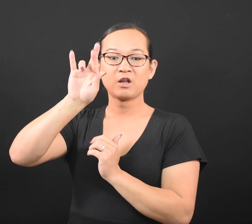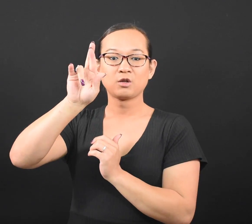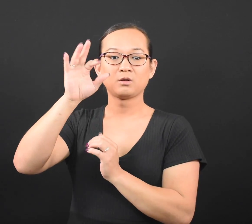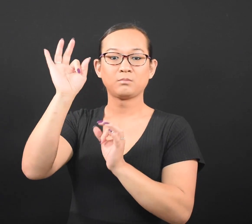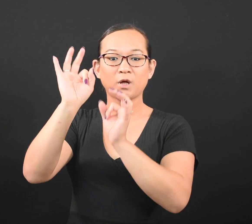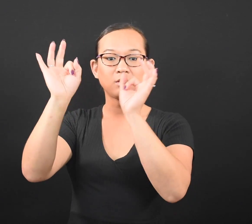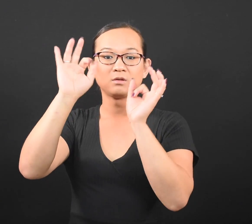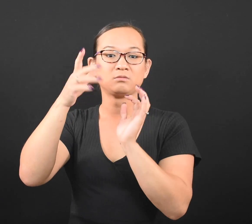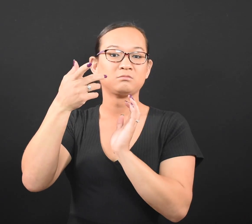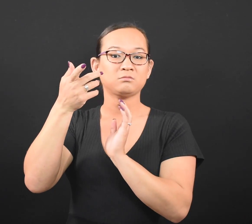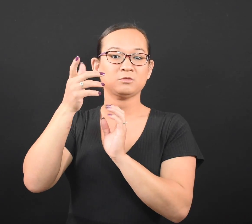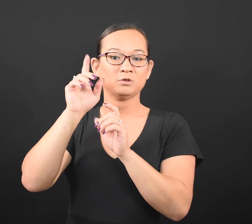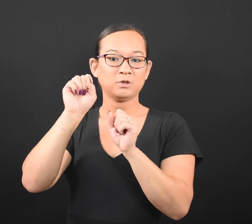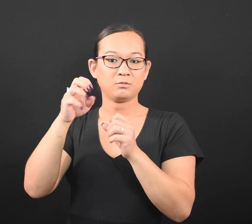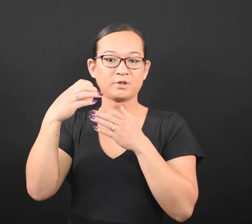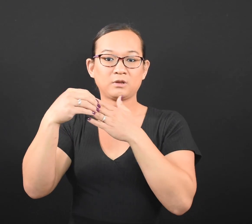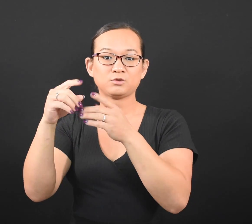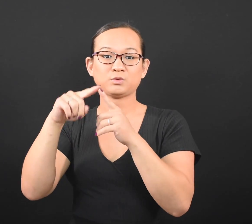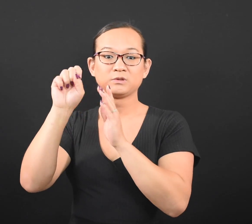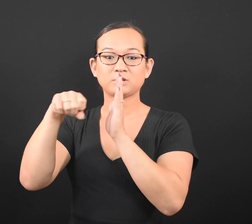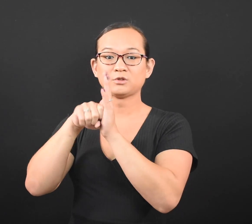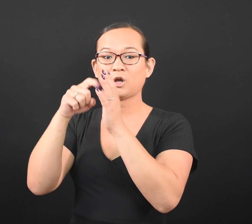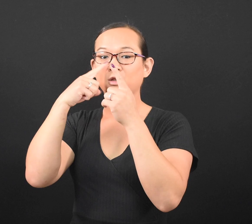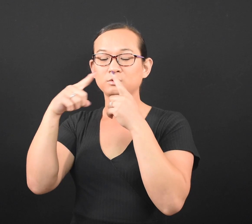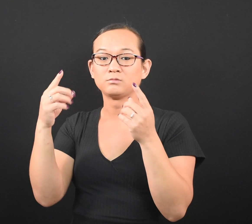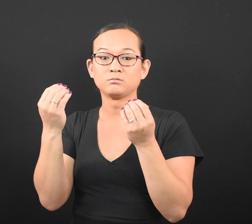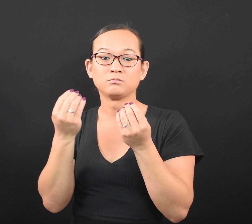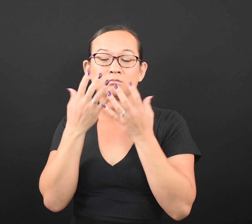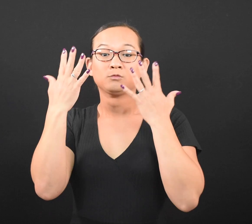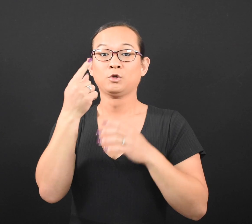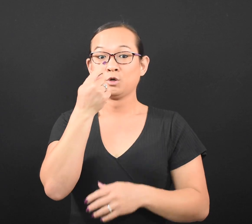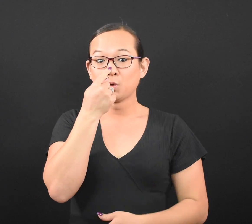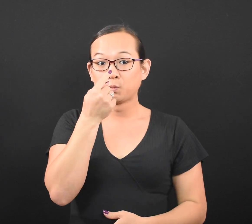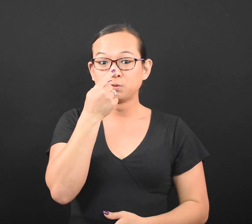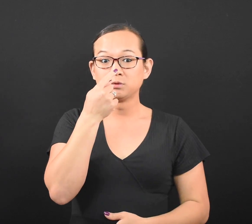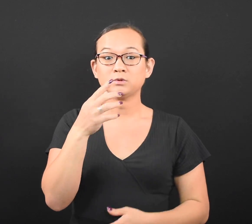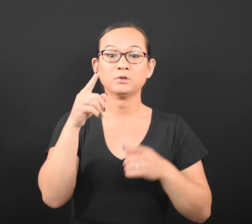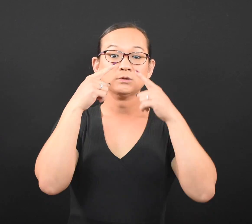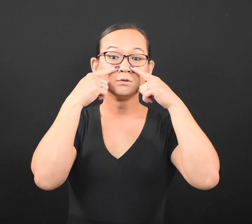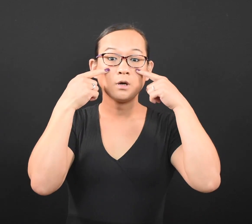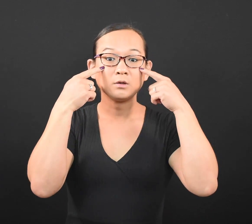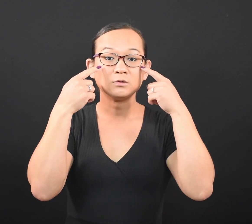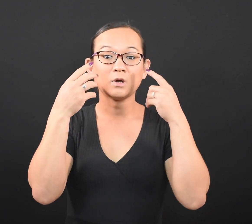can lead to seasonal allergic rhinitis, which affects the nose and sinuses, and seasonal